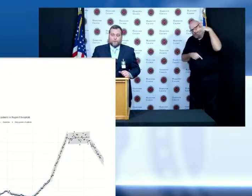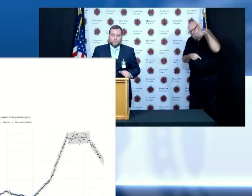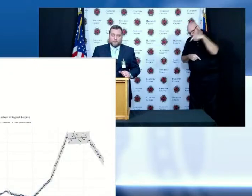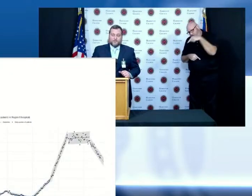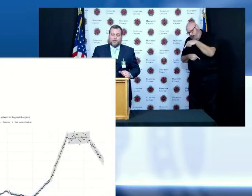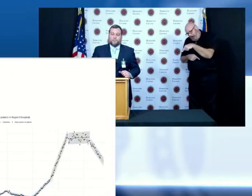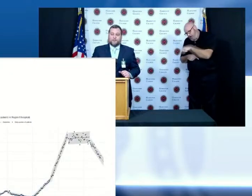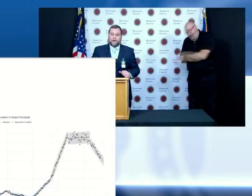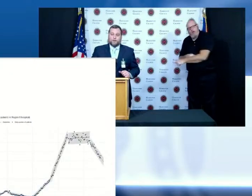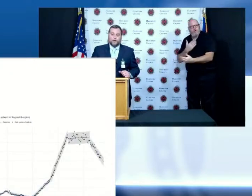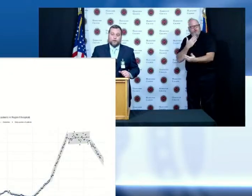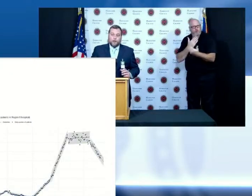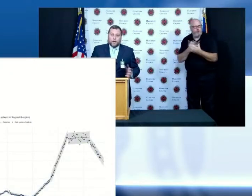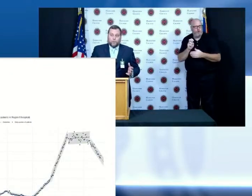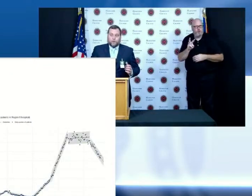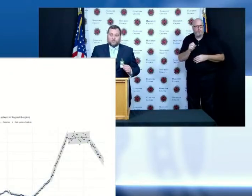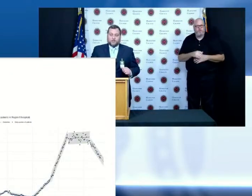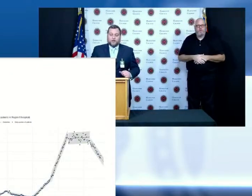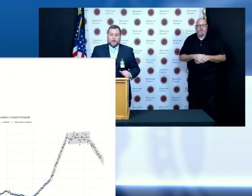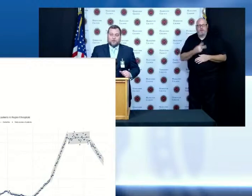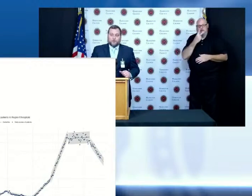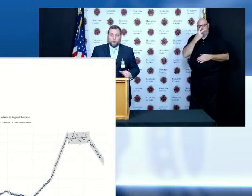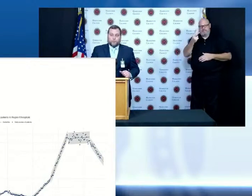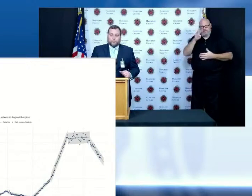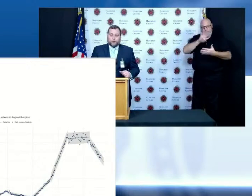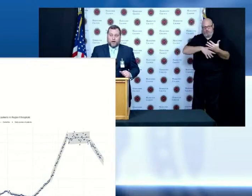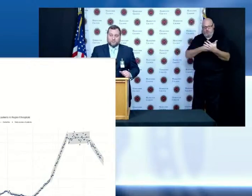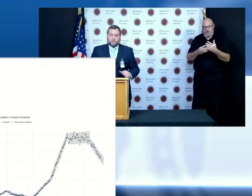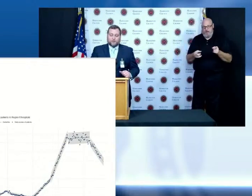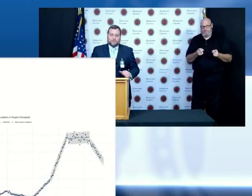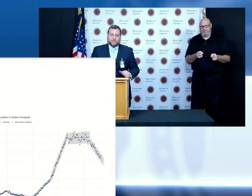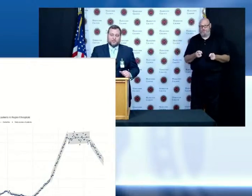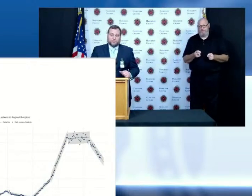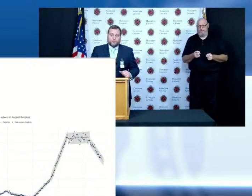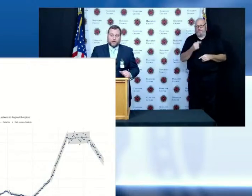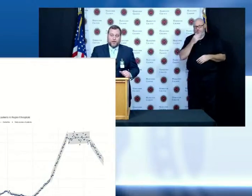get those older individuals or seniors vaccinated we know that we will have an impact on the number